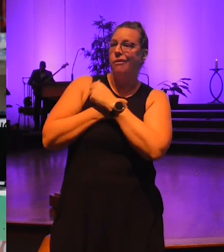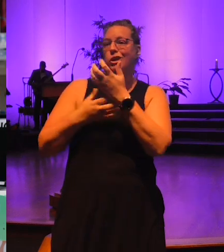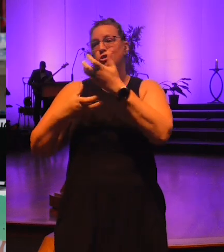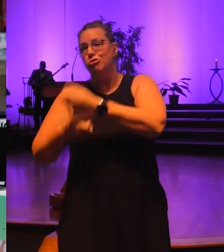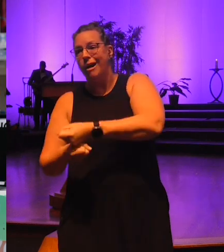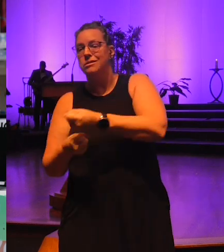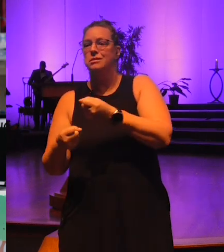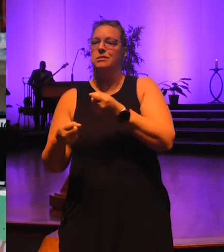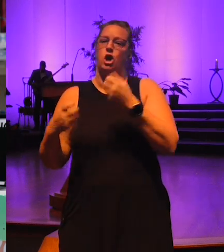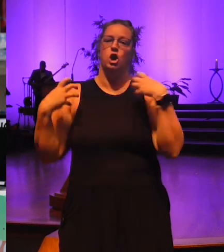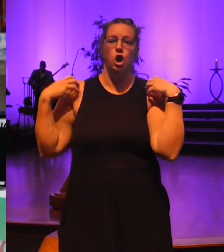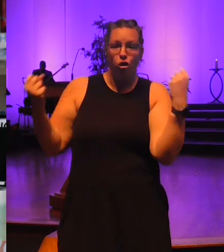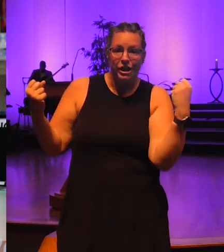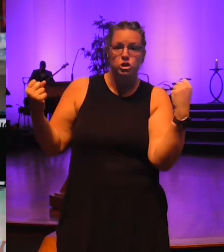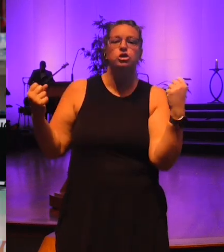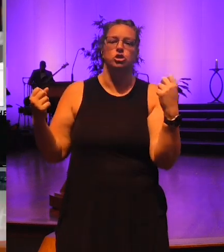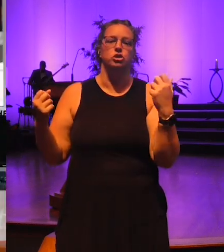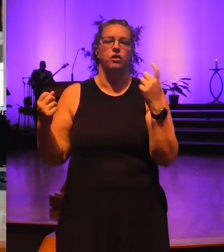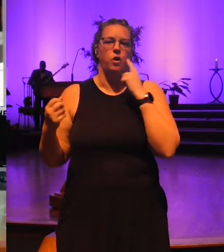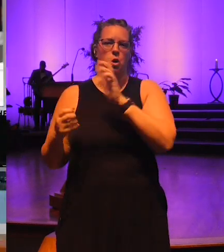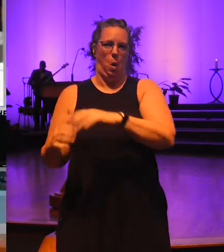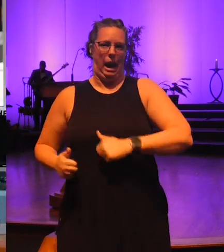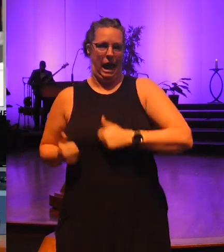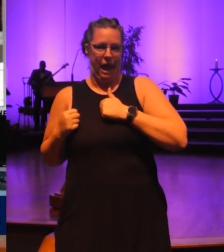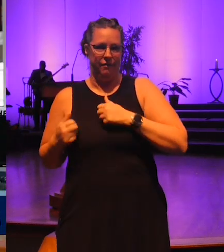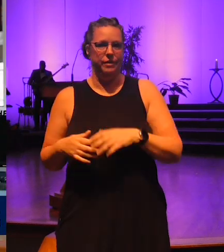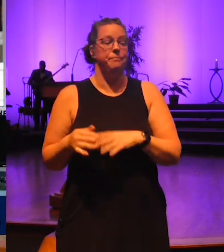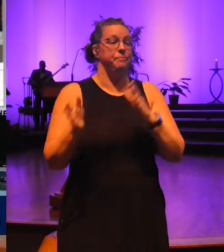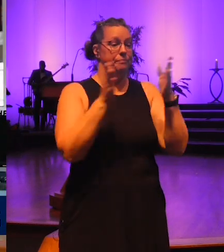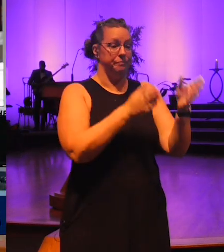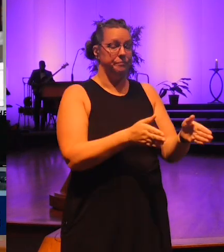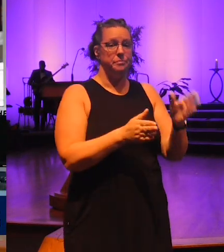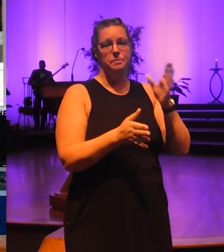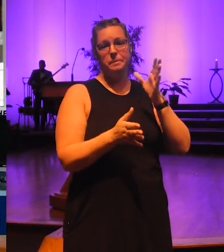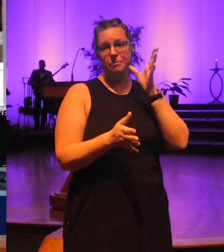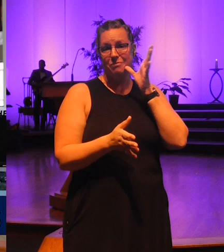reinvigorate your life's purpose and parenting teens and tweens with love and logic with